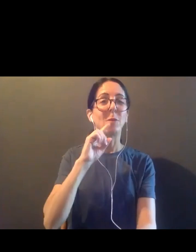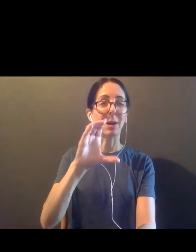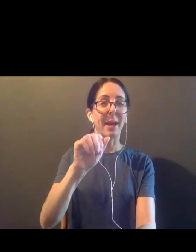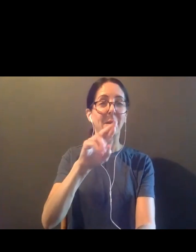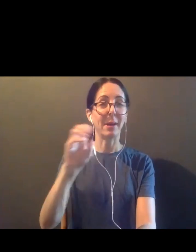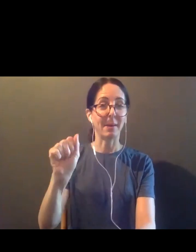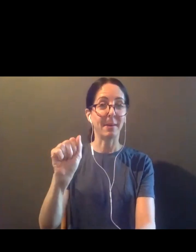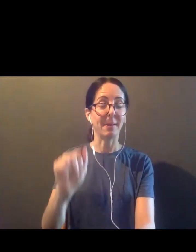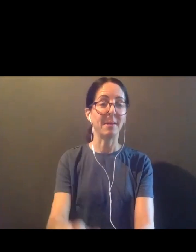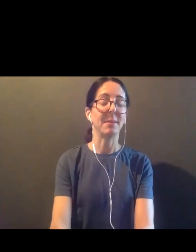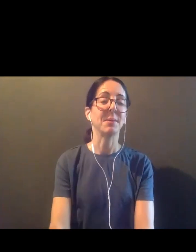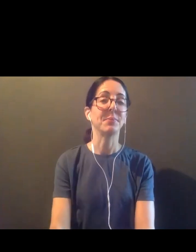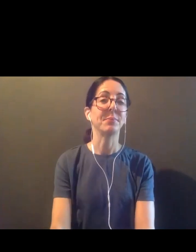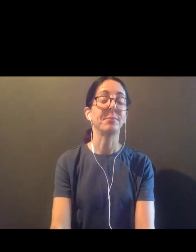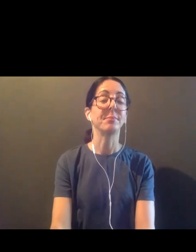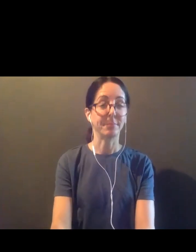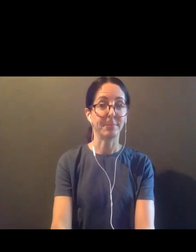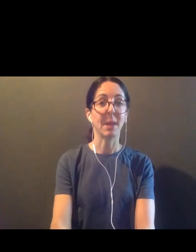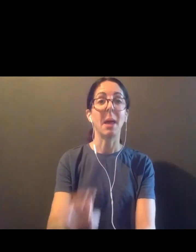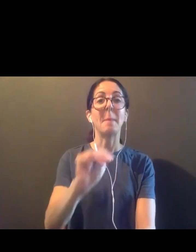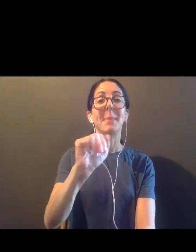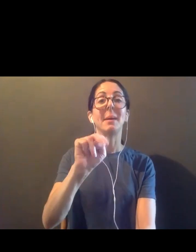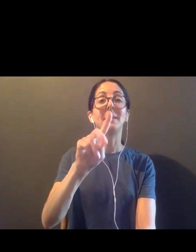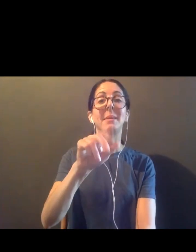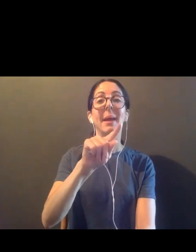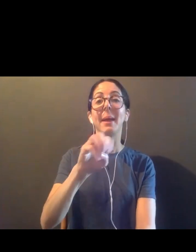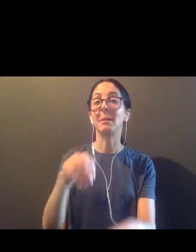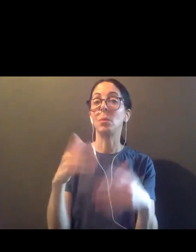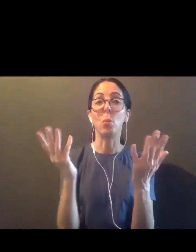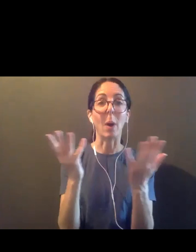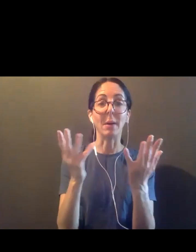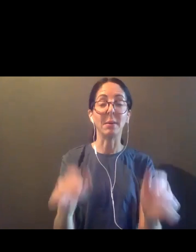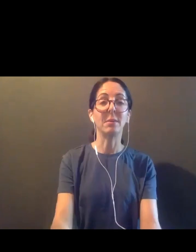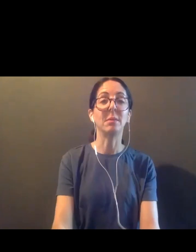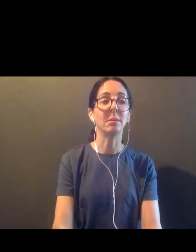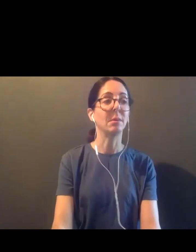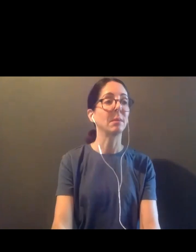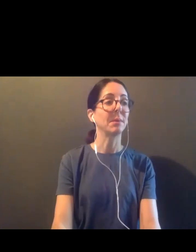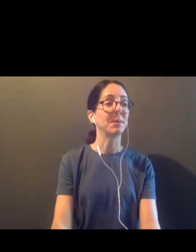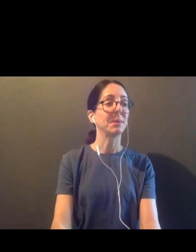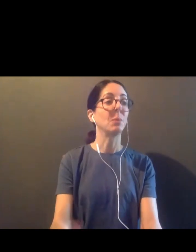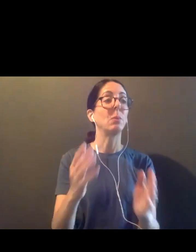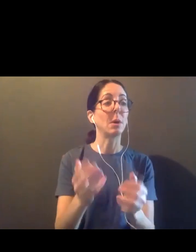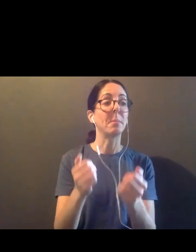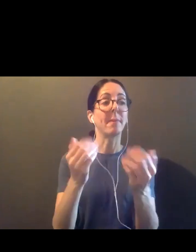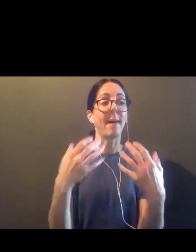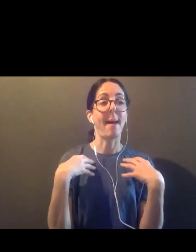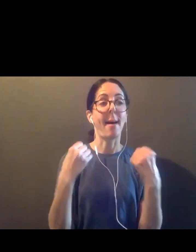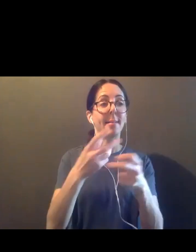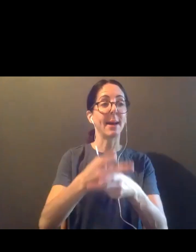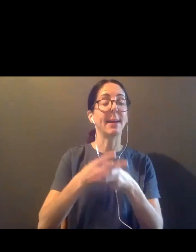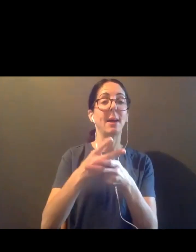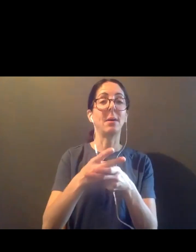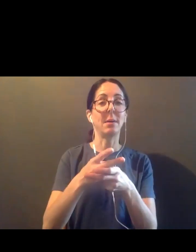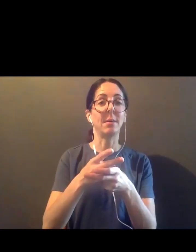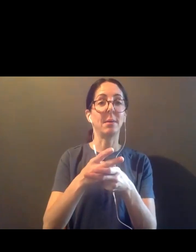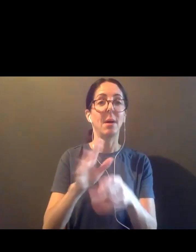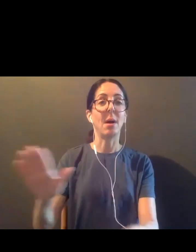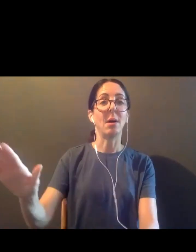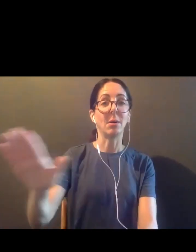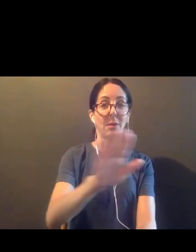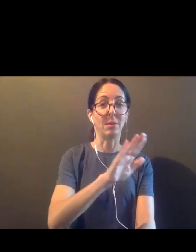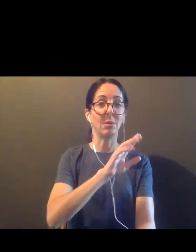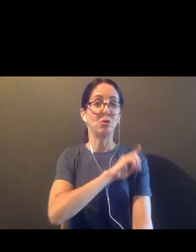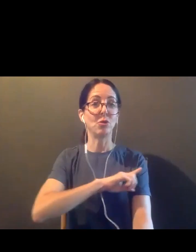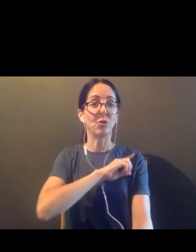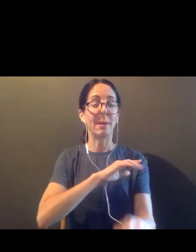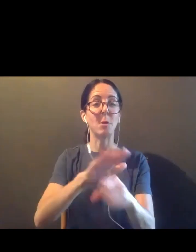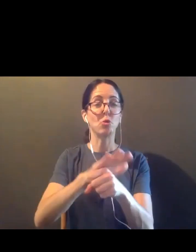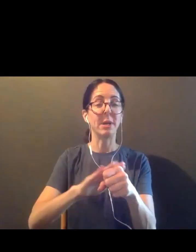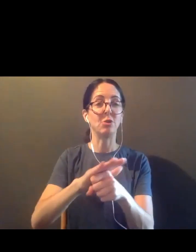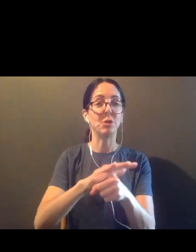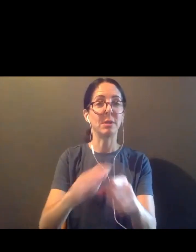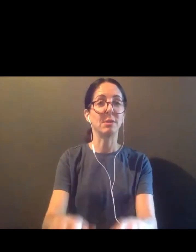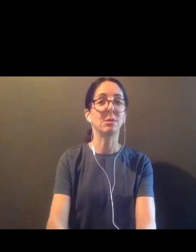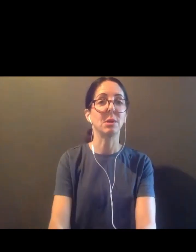Our mandate as an organization is to provide healthcare across Durham Region’s 401 corridor